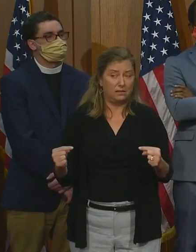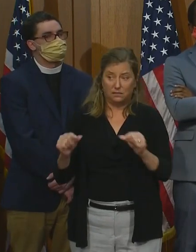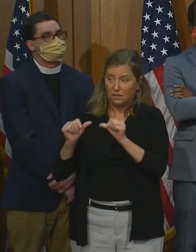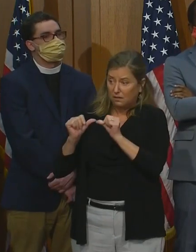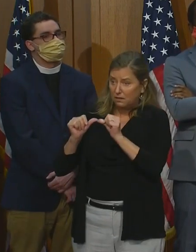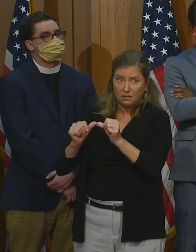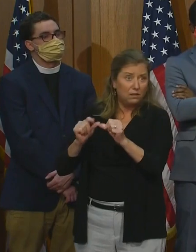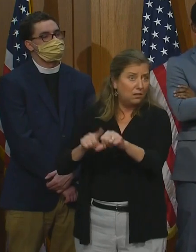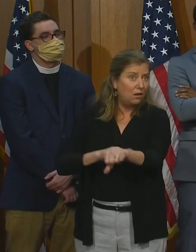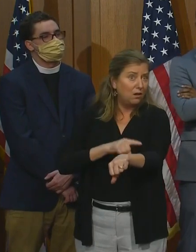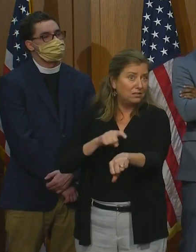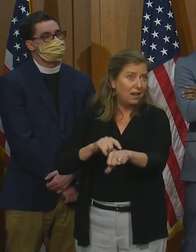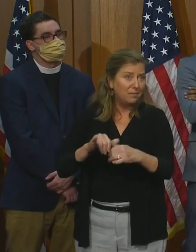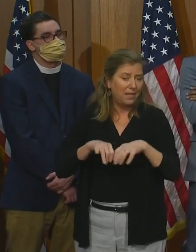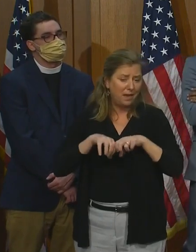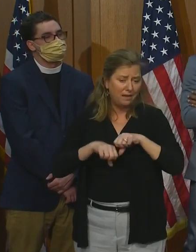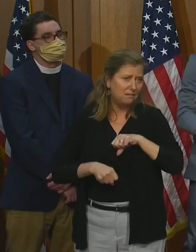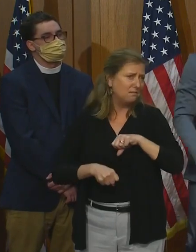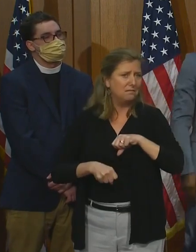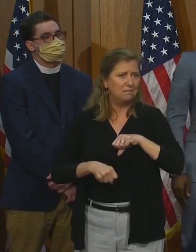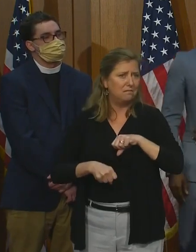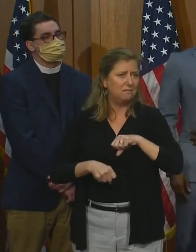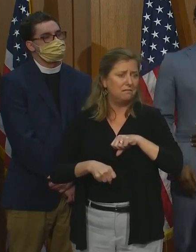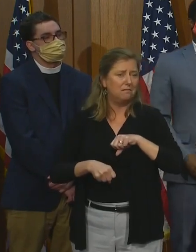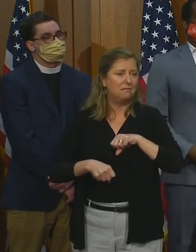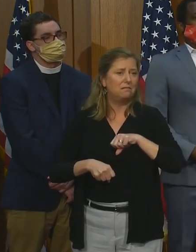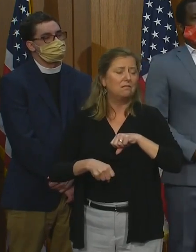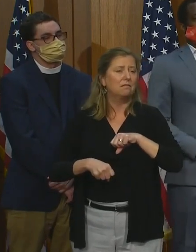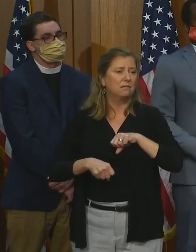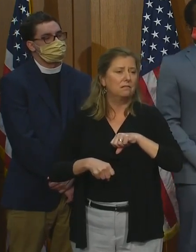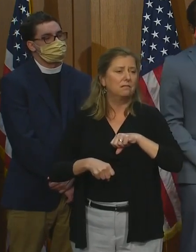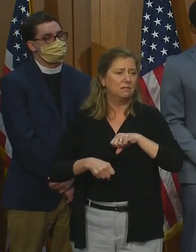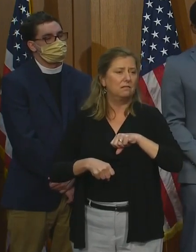PAIN- IT IT'S BEEN GOING ON FOR